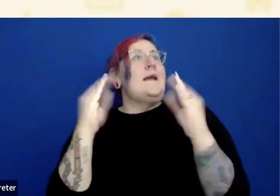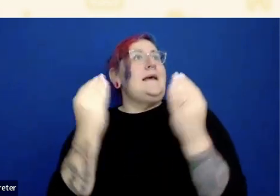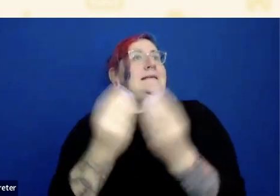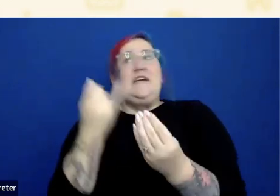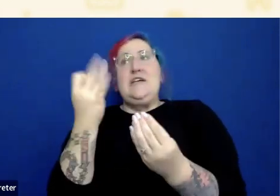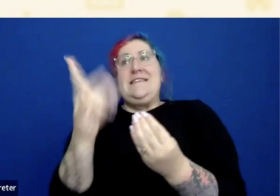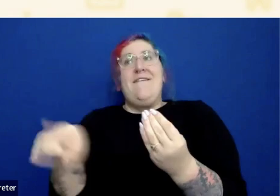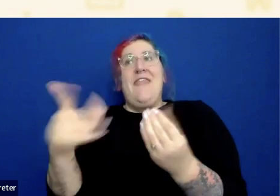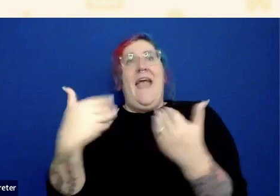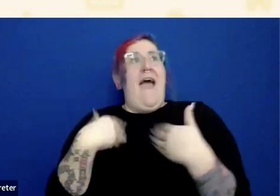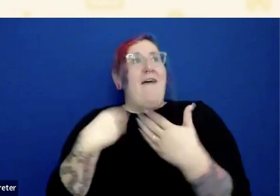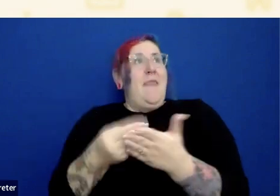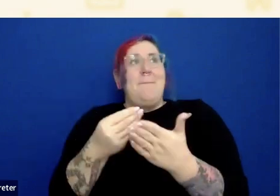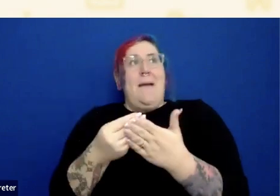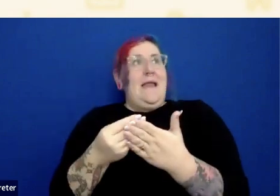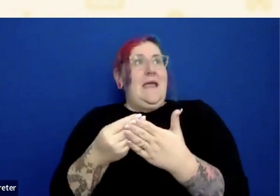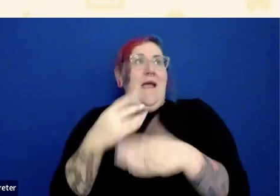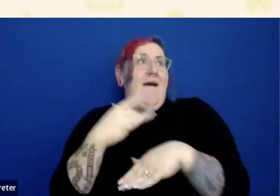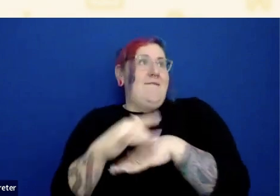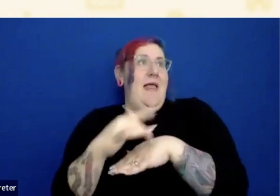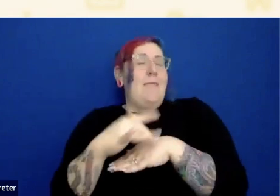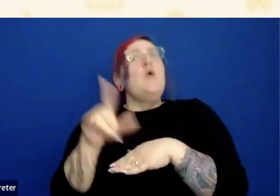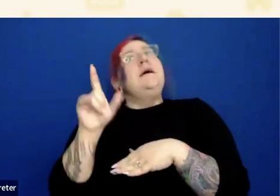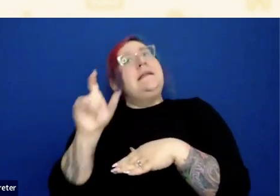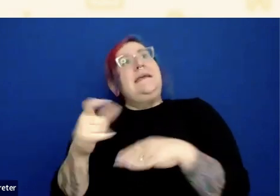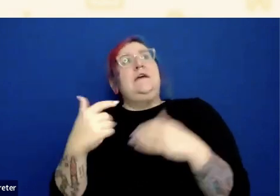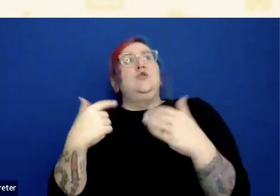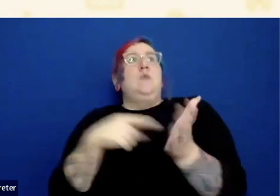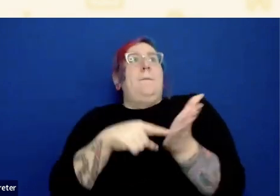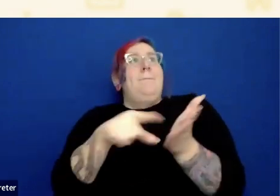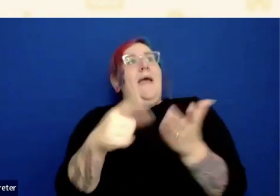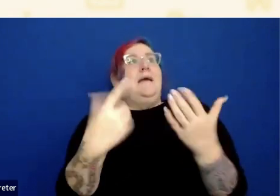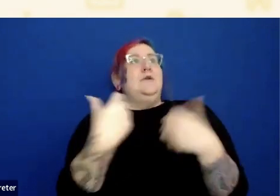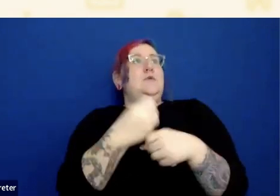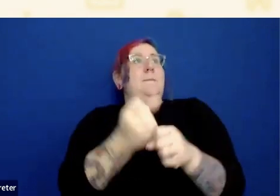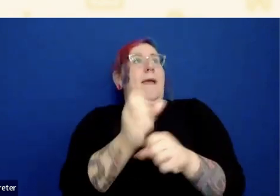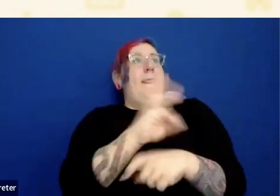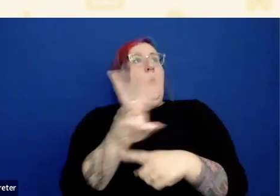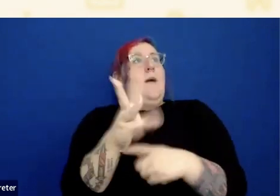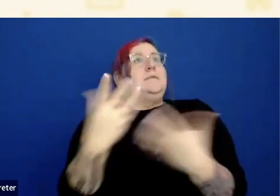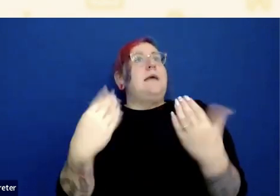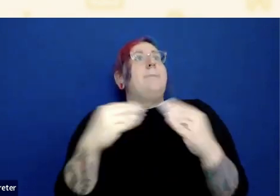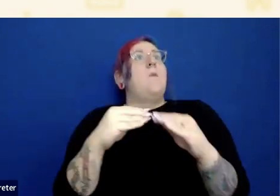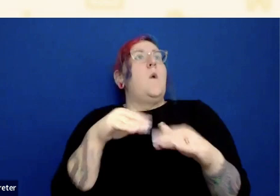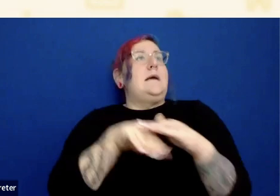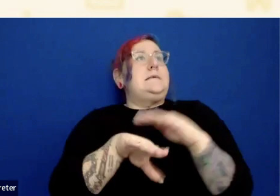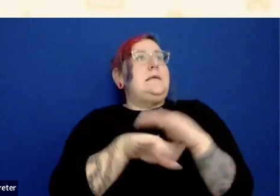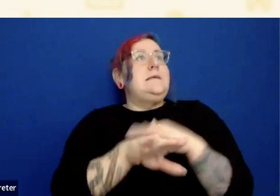to make their stuff more accessible. But I have to admit, I don't, offhand, know anything about that.